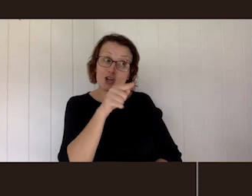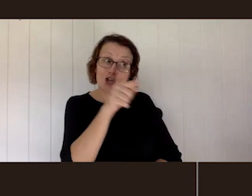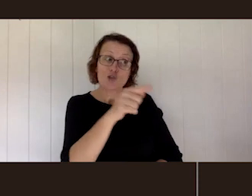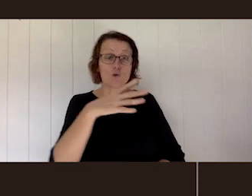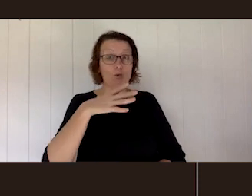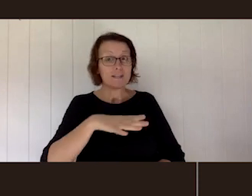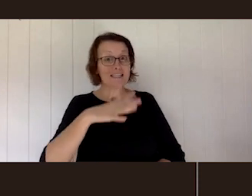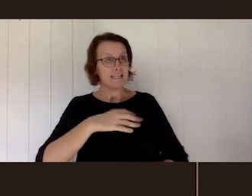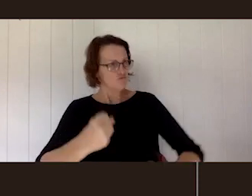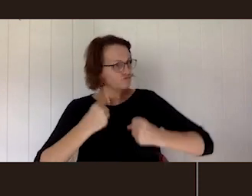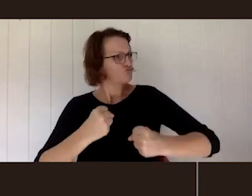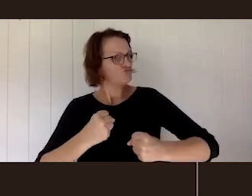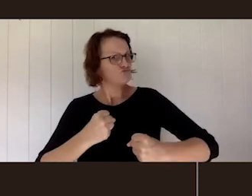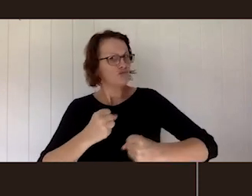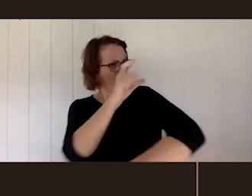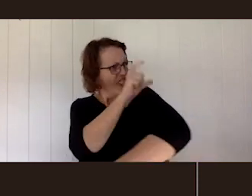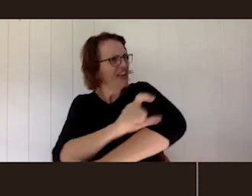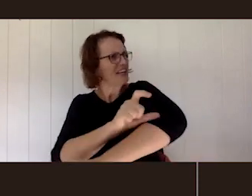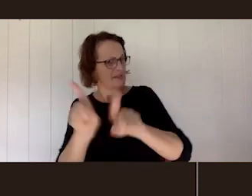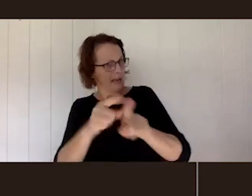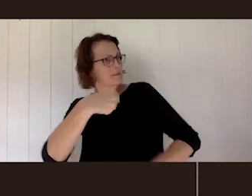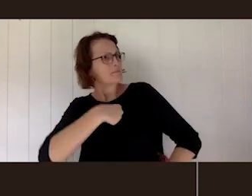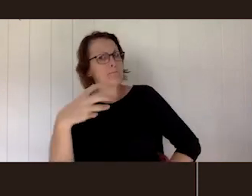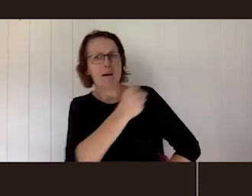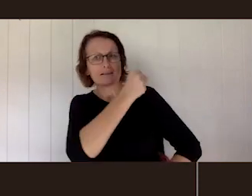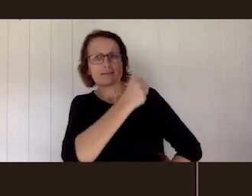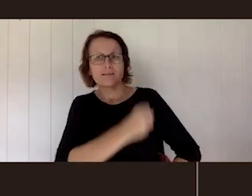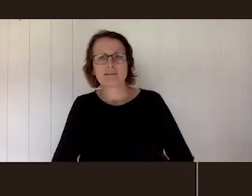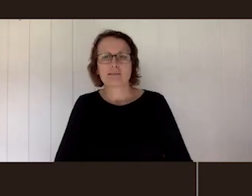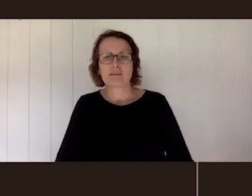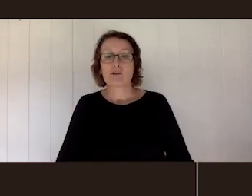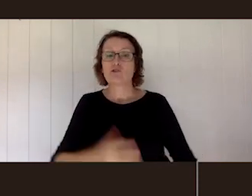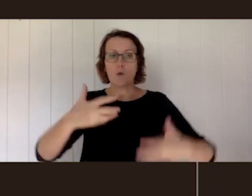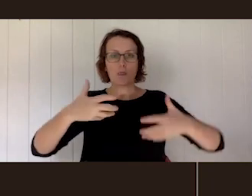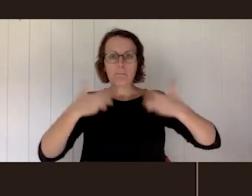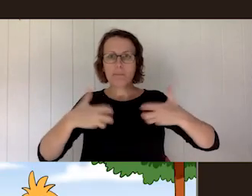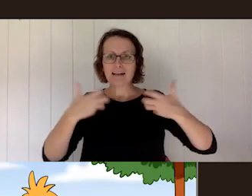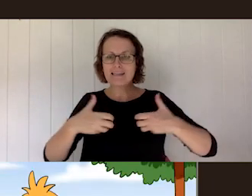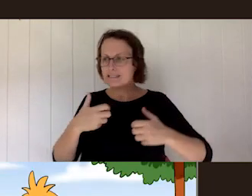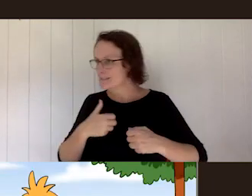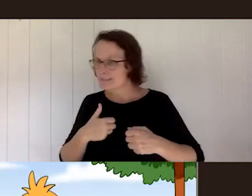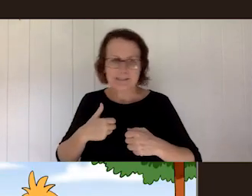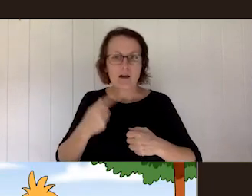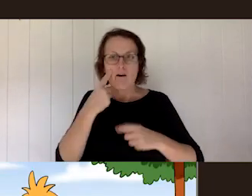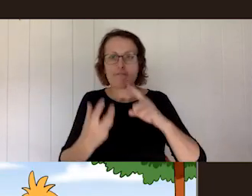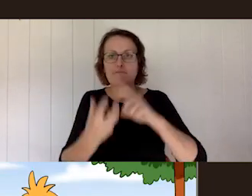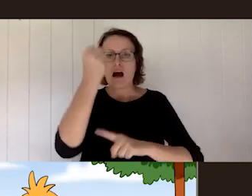need to toughen up, and get thick skin like me." So the monkey went away, and he found some mud and clay. He put it on his arms and legs